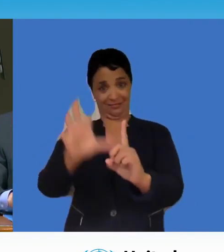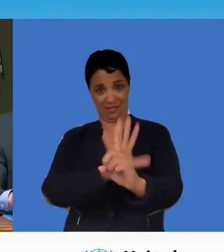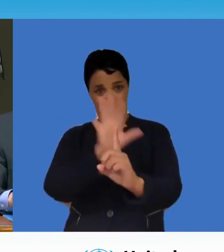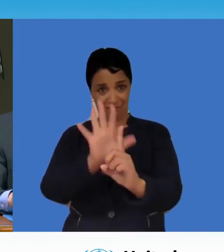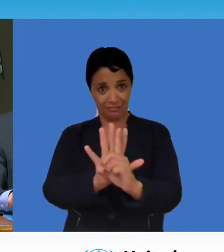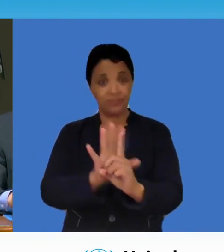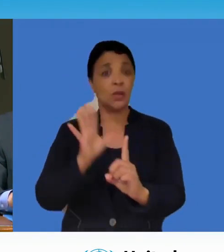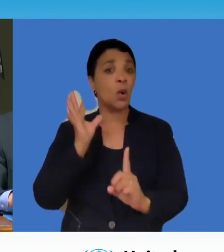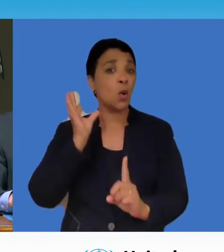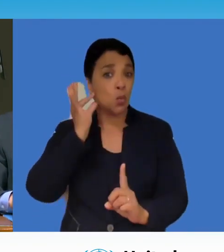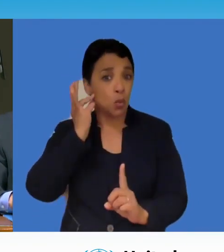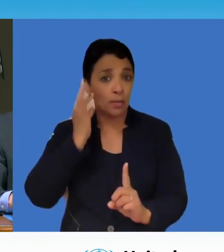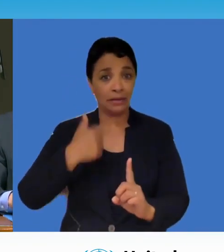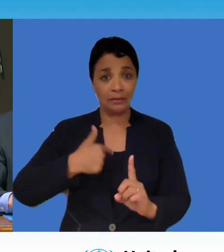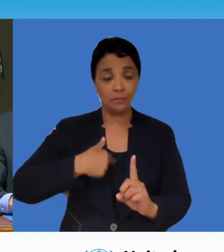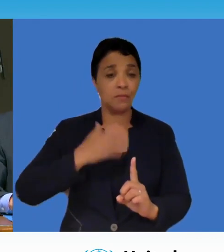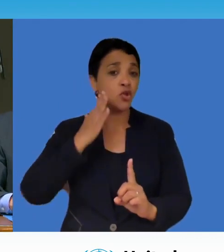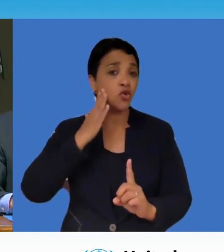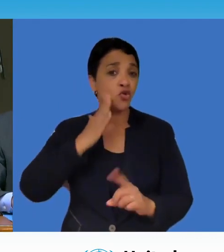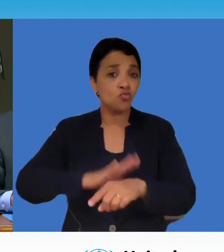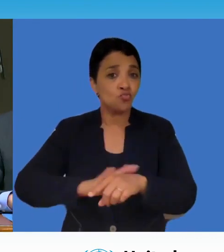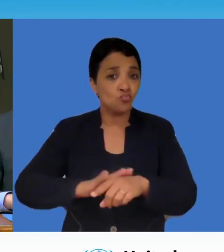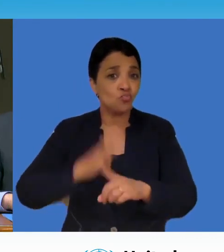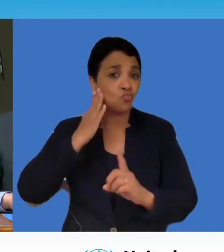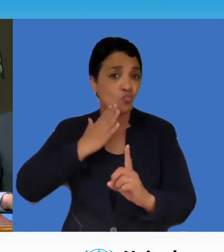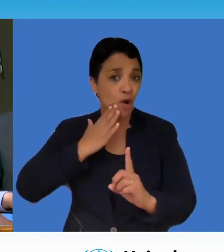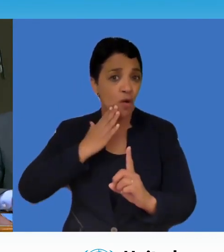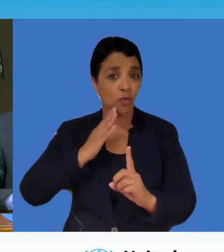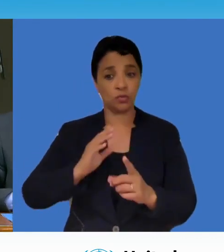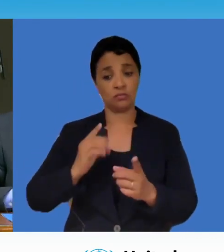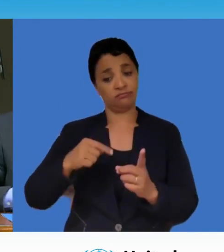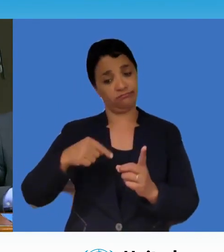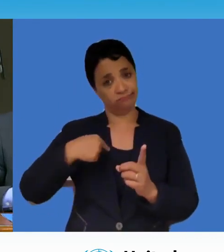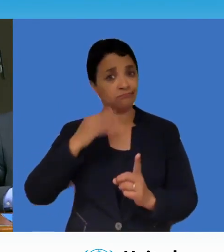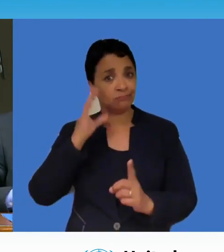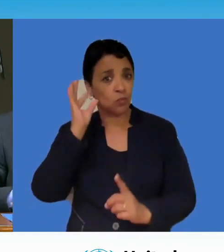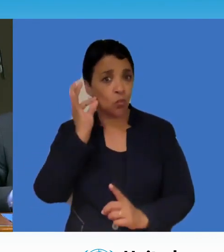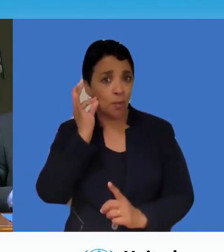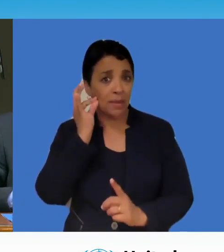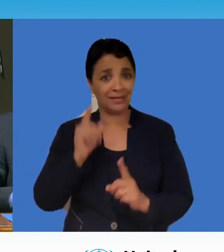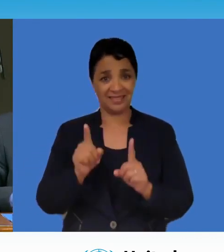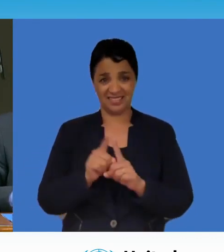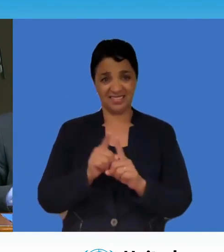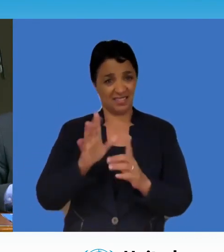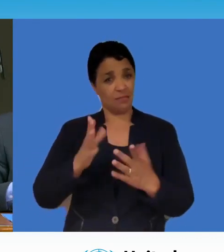person as a woman in my case as a brown woman as well and so I think that that is a really